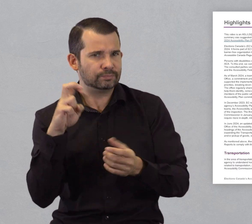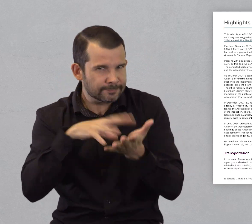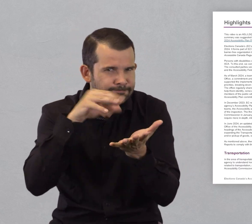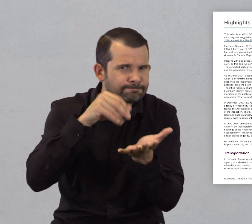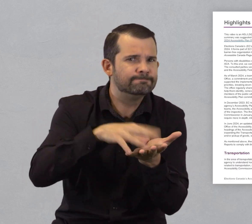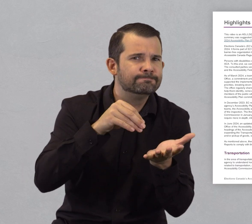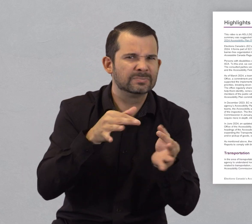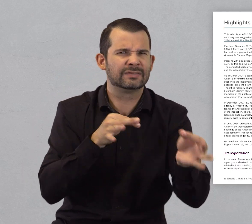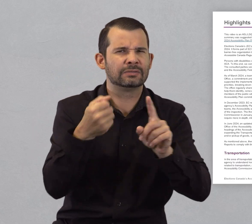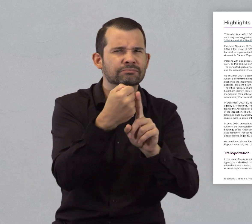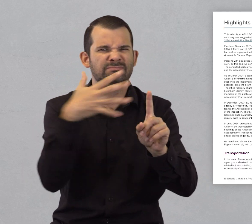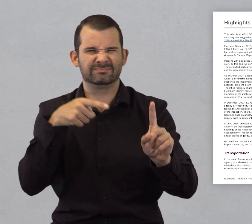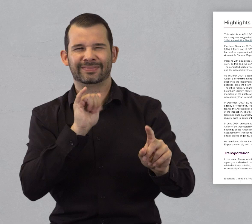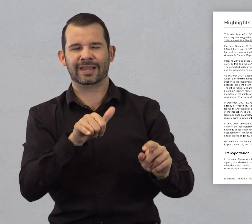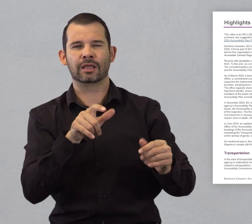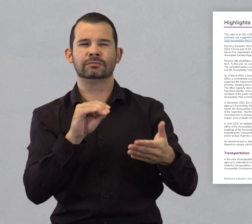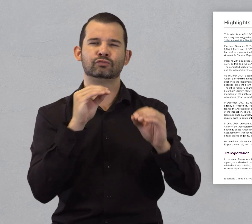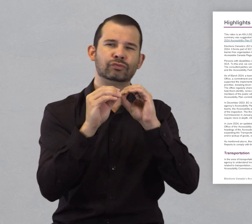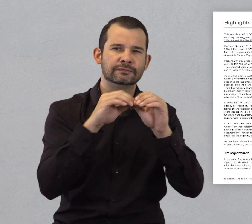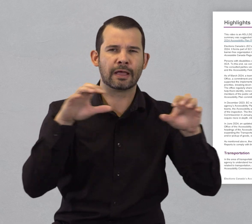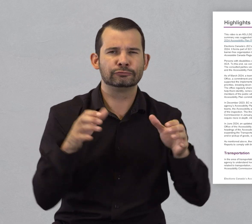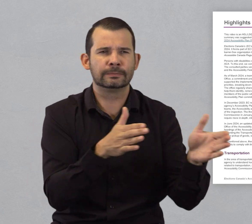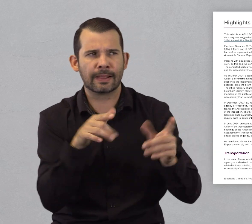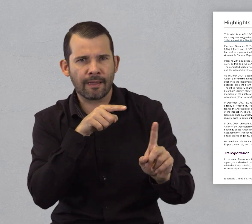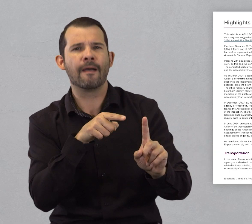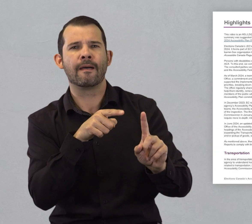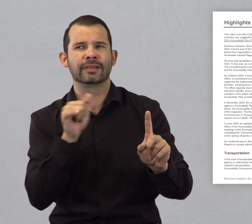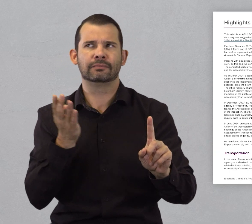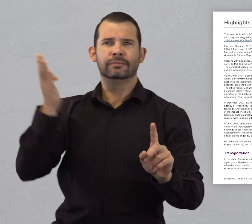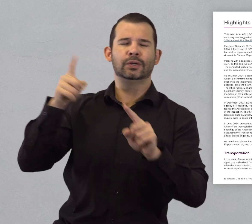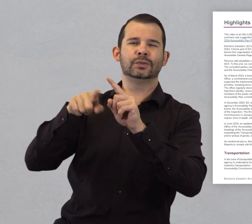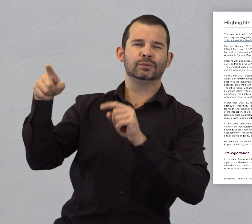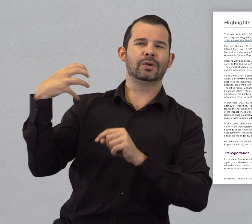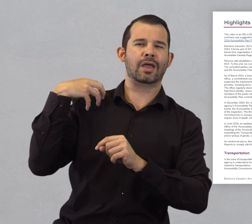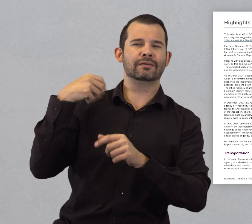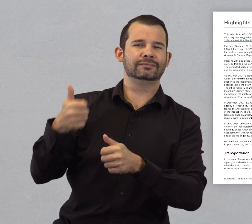transportation, as defined in the corrective action plan that was submitted to the Office of